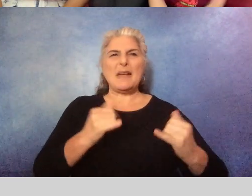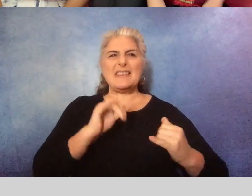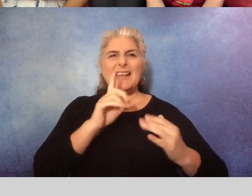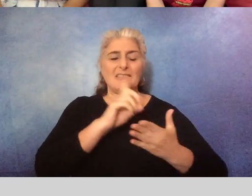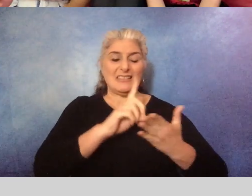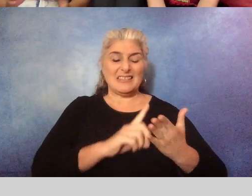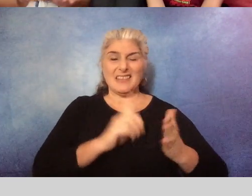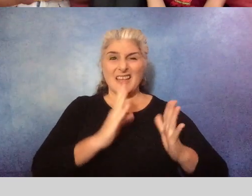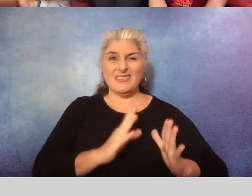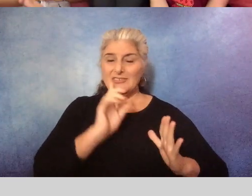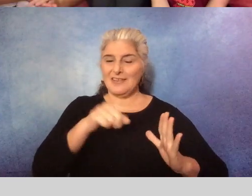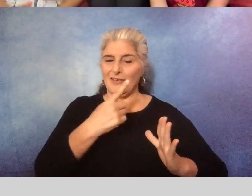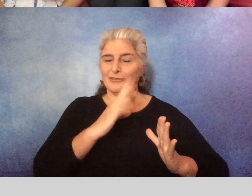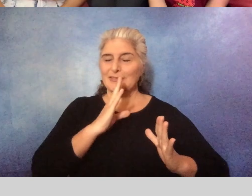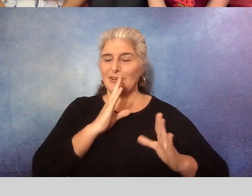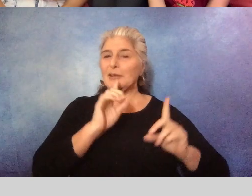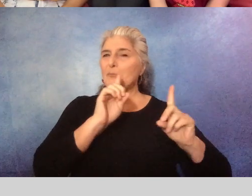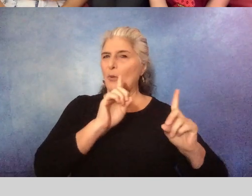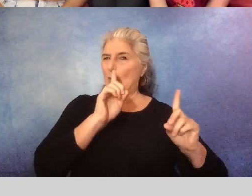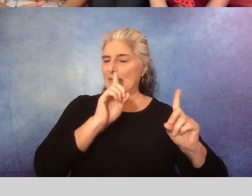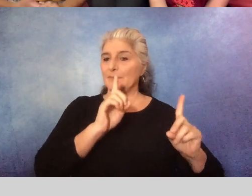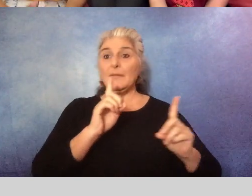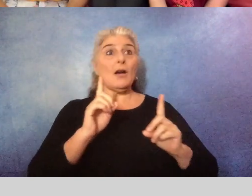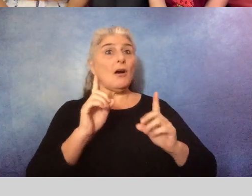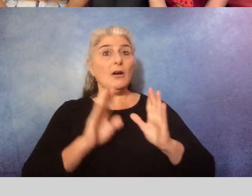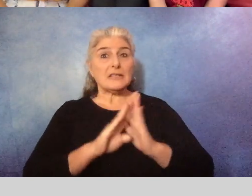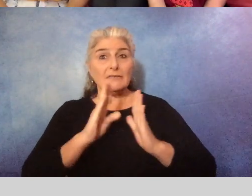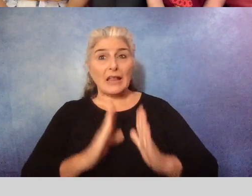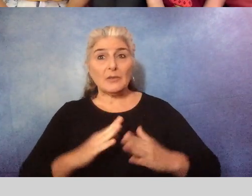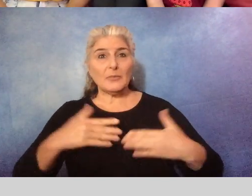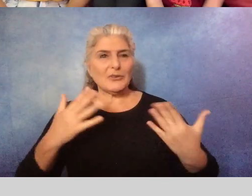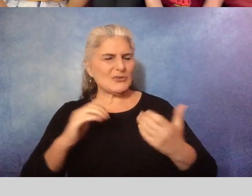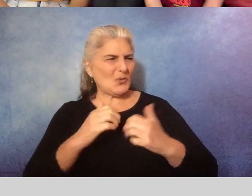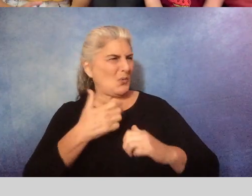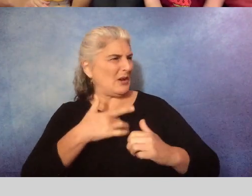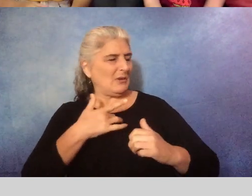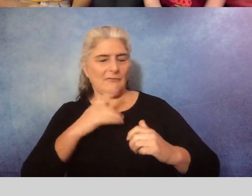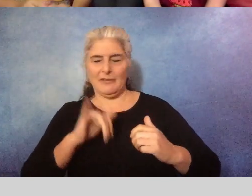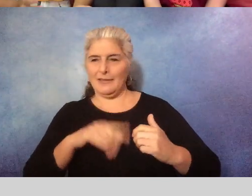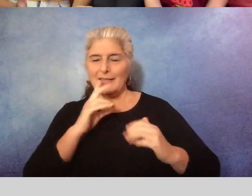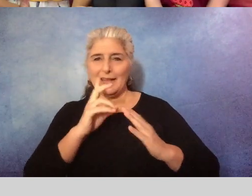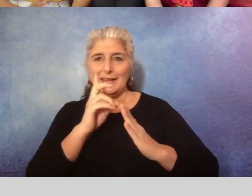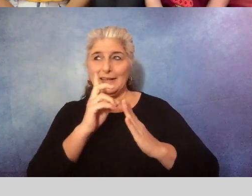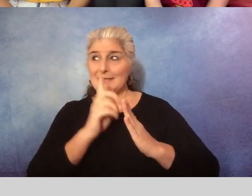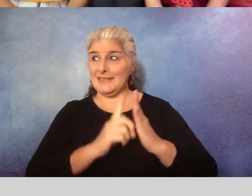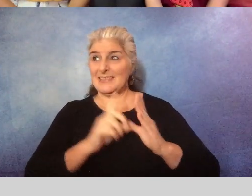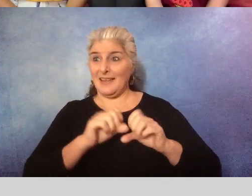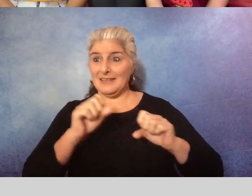[Mariella] Okay. So what it means for us developers to work with a design system? Well, we are developers.